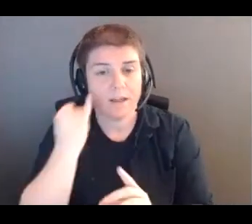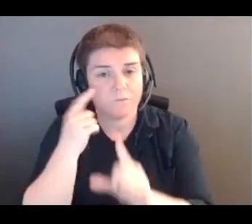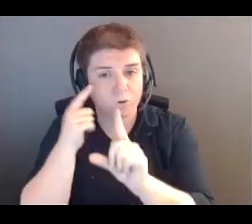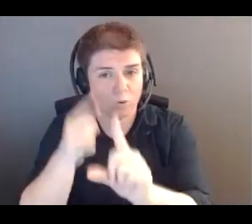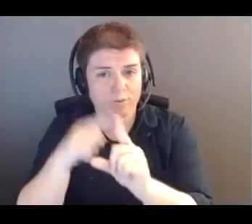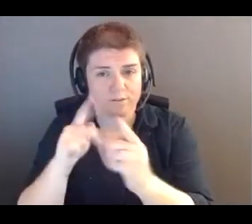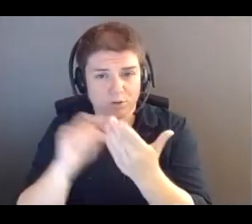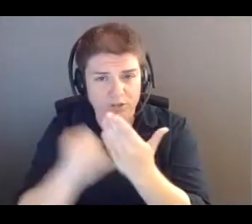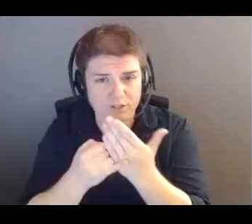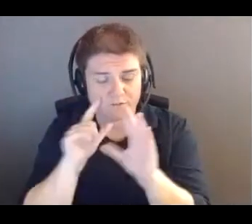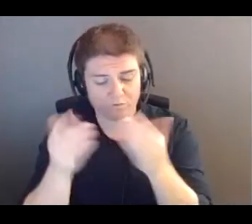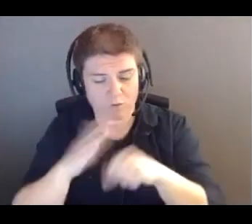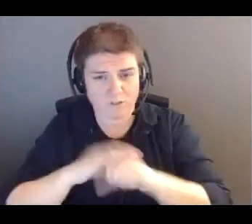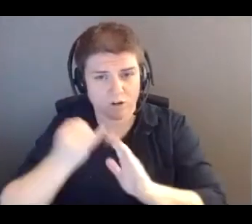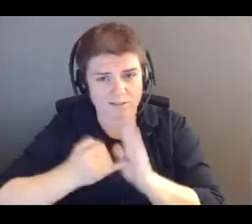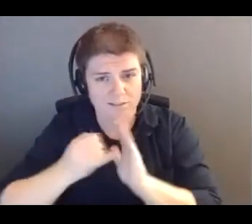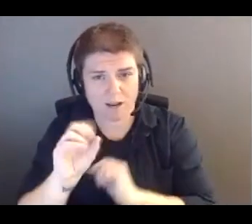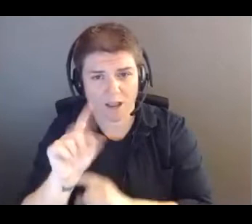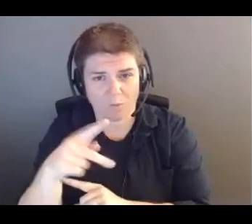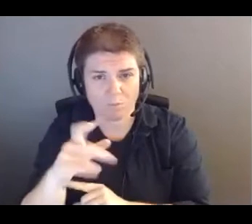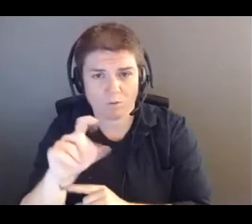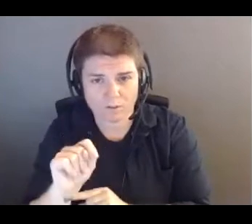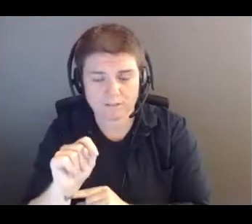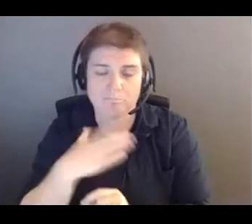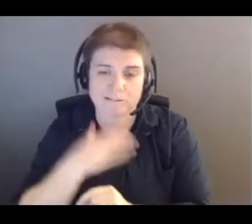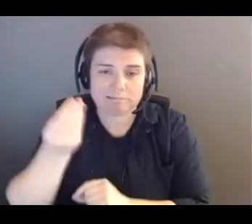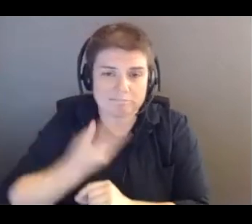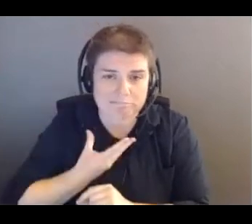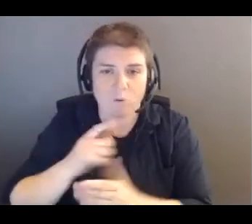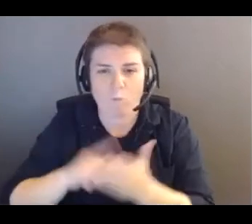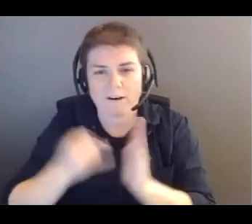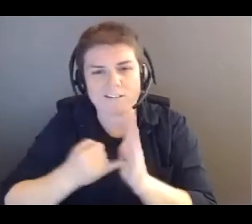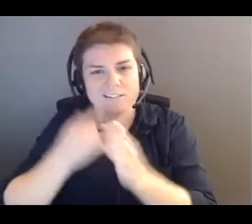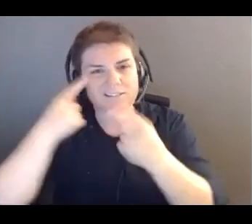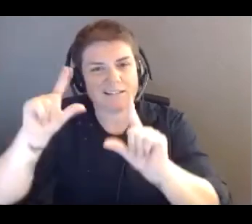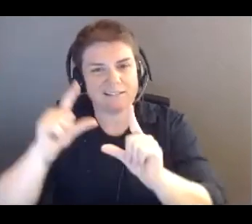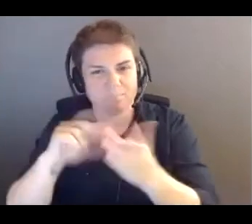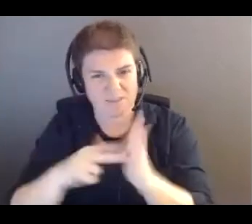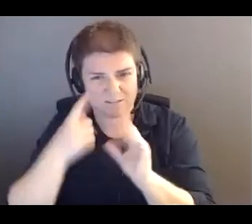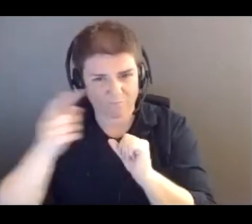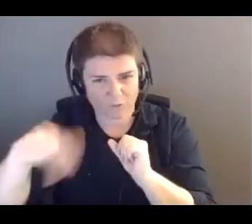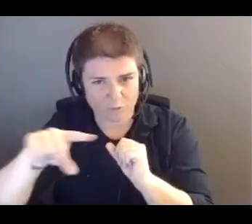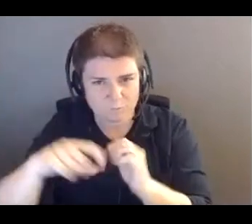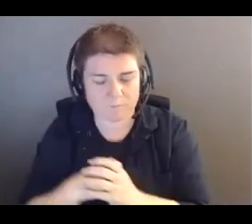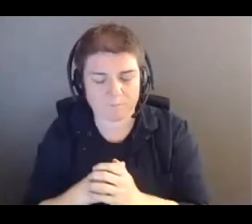on the artistic output, tell us what artistic success means to you. If the goal of the project